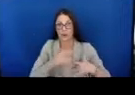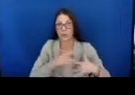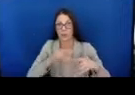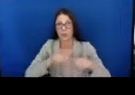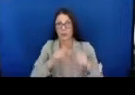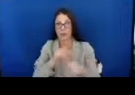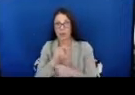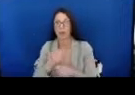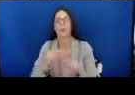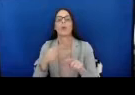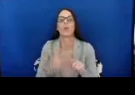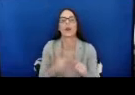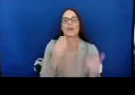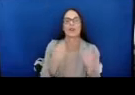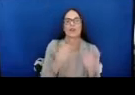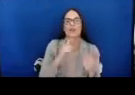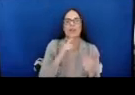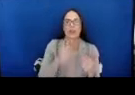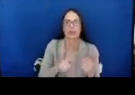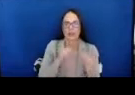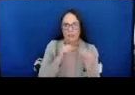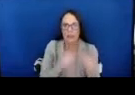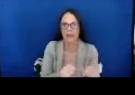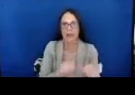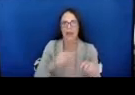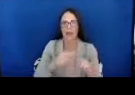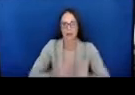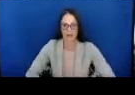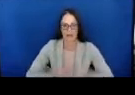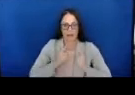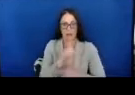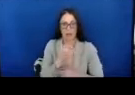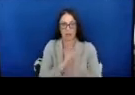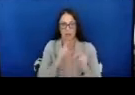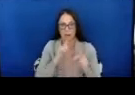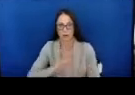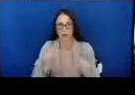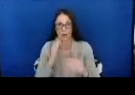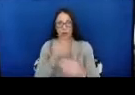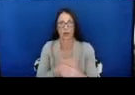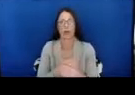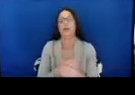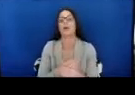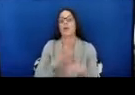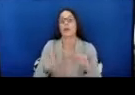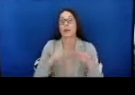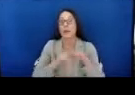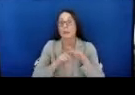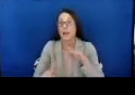15:47:16 needed to maintain the lives of disabled people are disrupted. 15:47:19 For example, in the context of evacuation from the path of a disaster or an emergency,